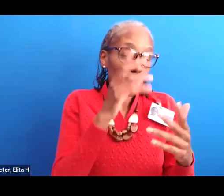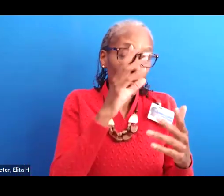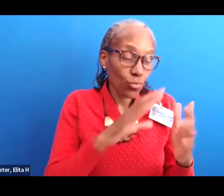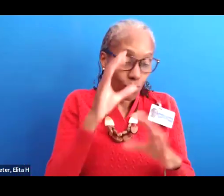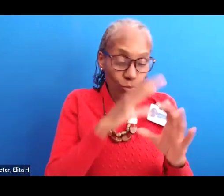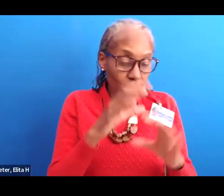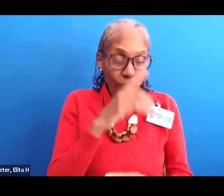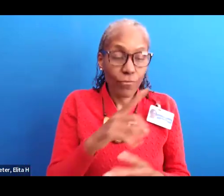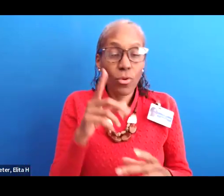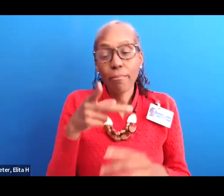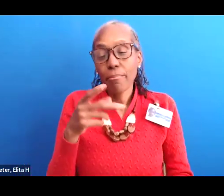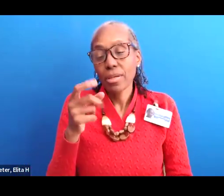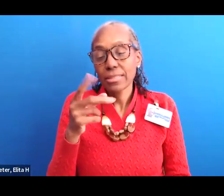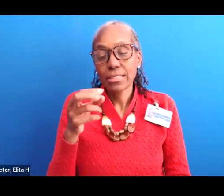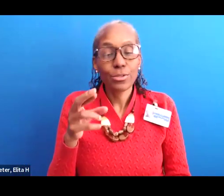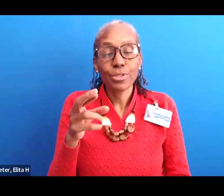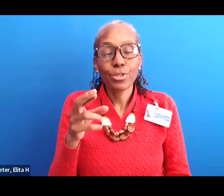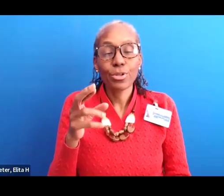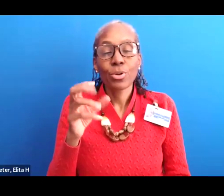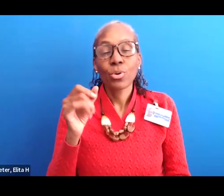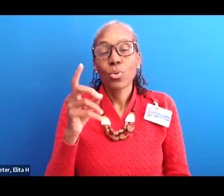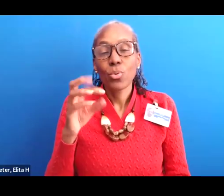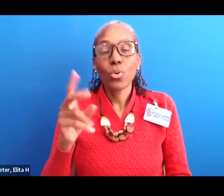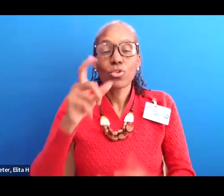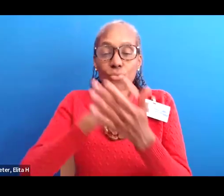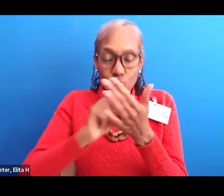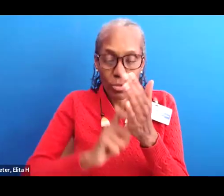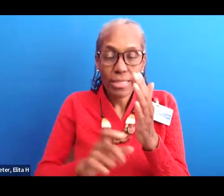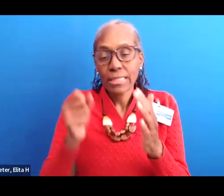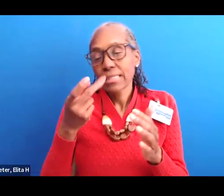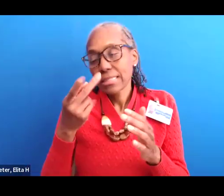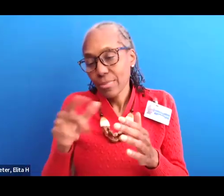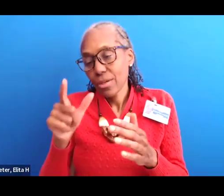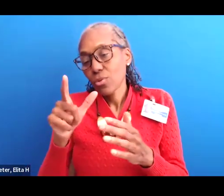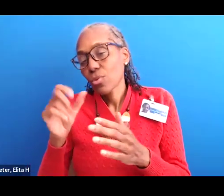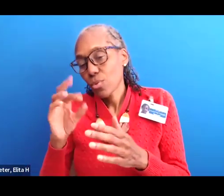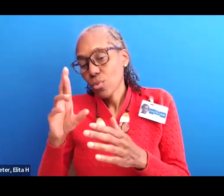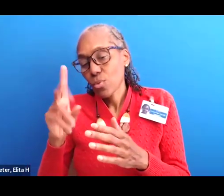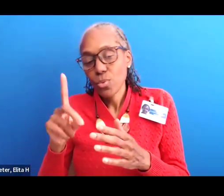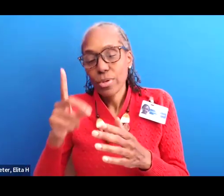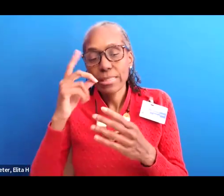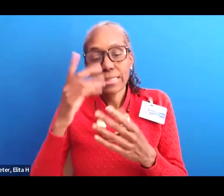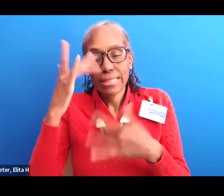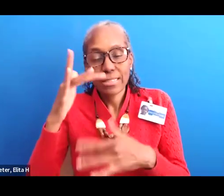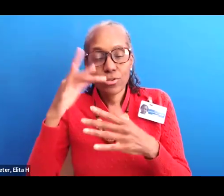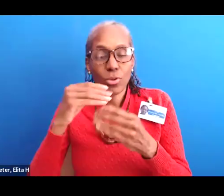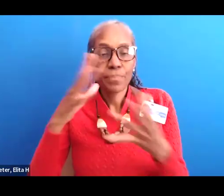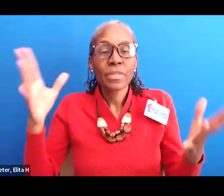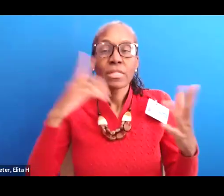for posterior cord, or just write in spinal cord syndrome and the information will pop up to you.